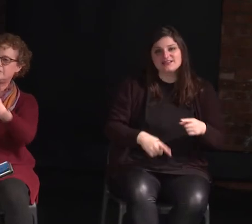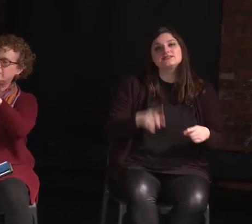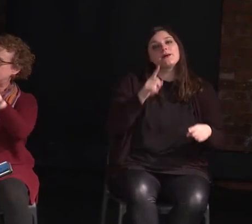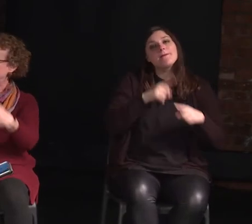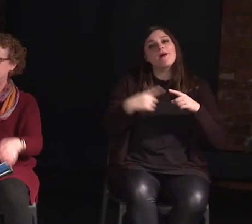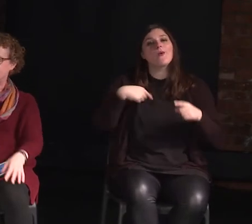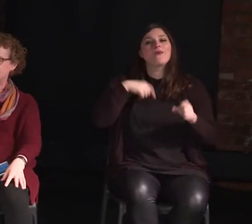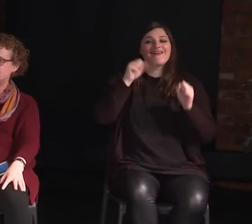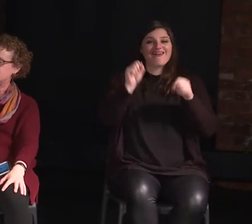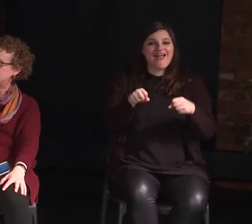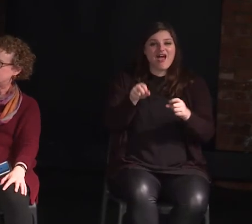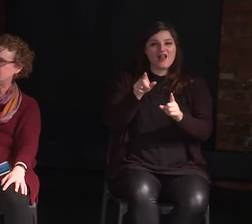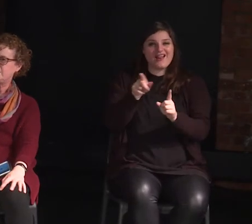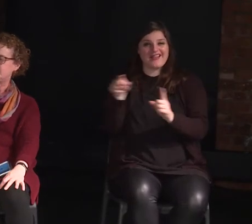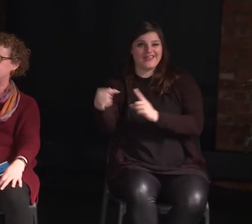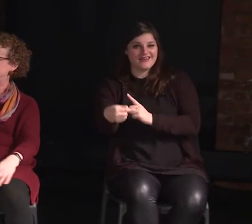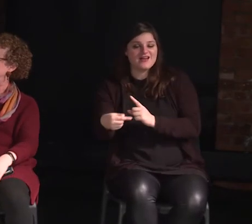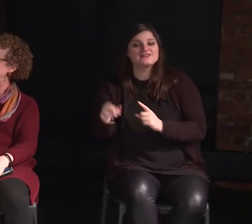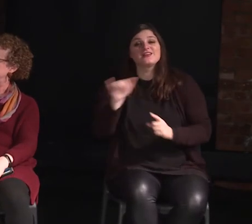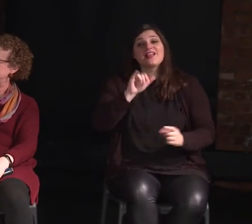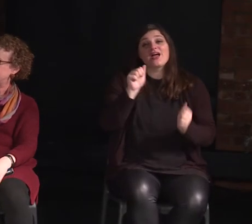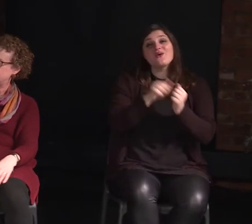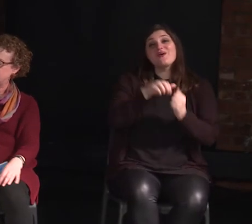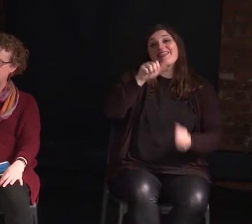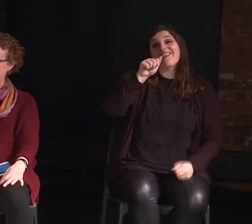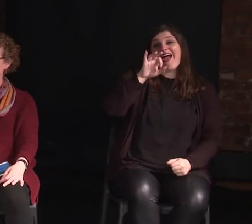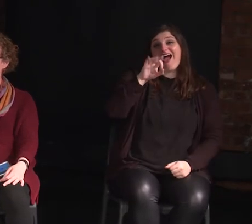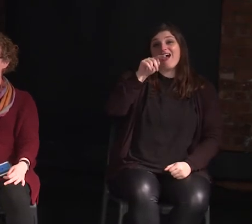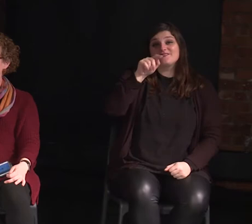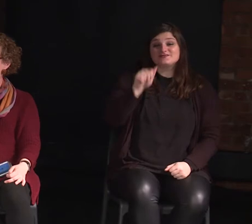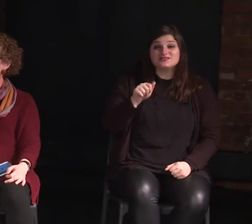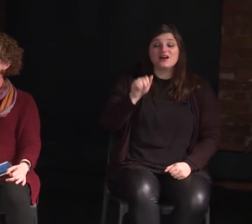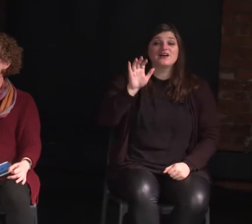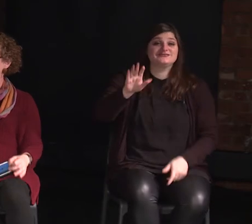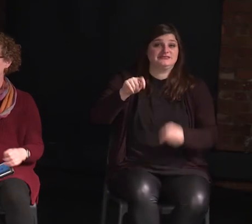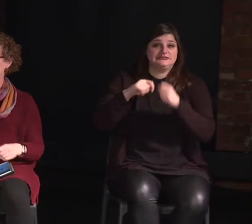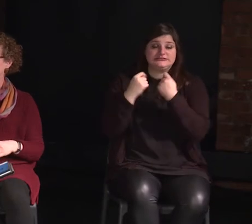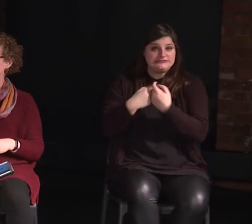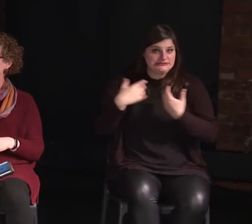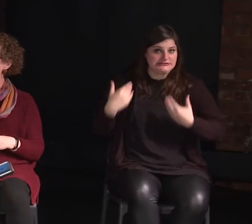You've heard the fantastic work that Bob is doing and his team, others to the National